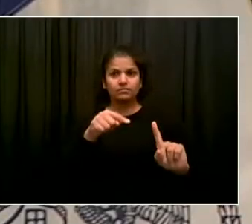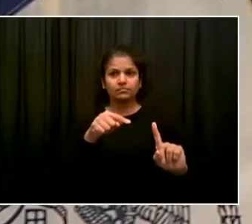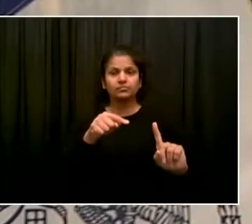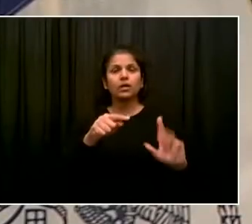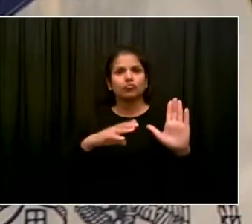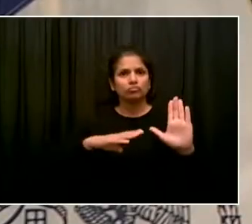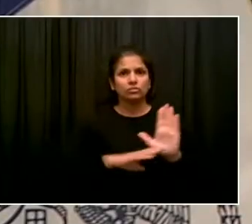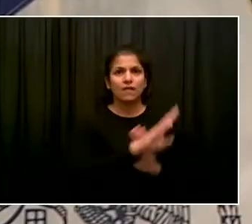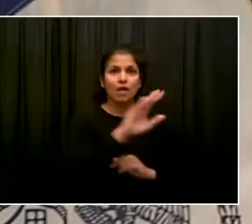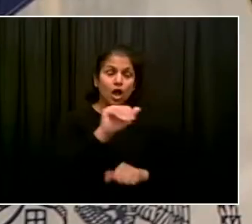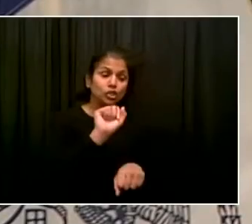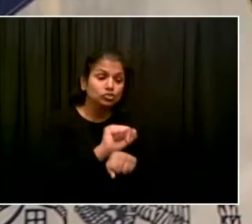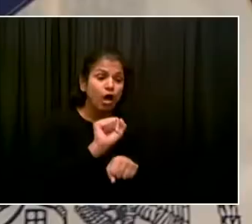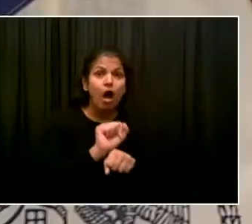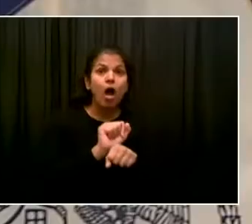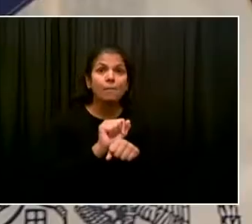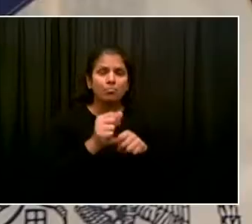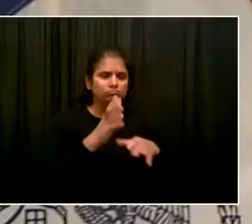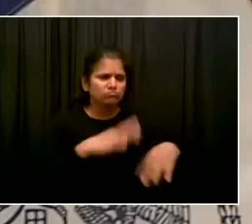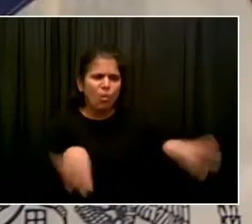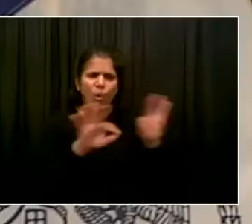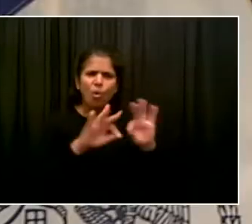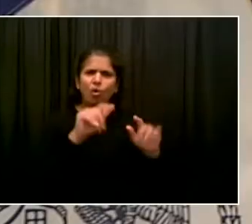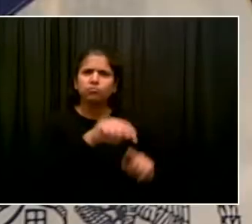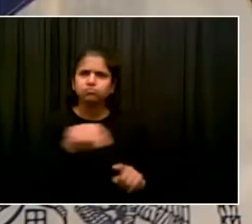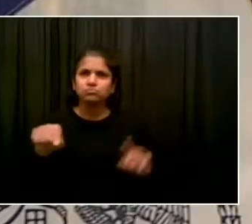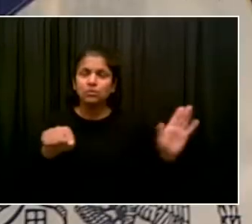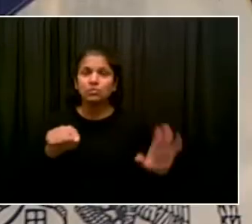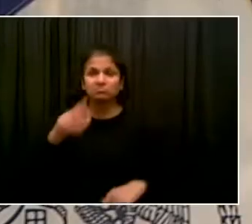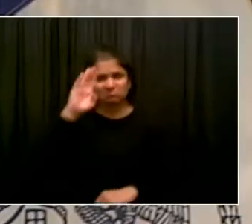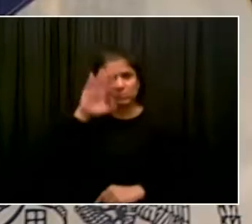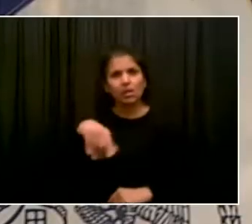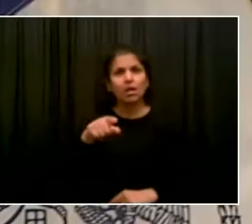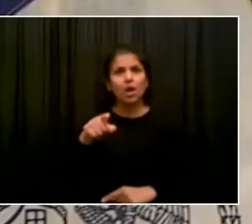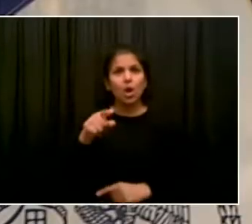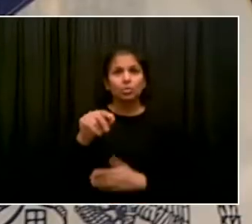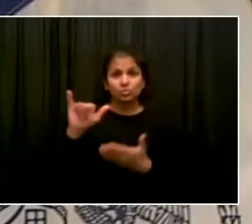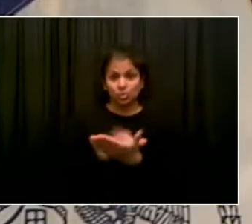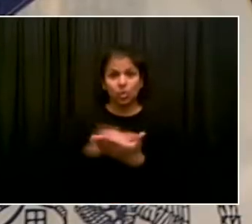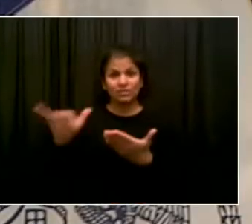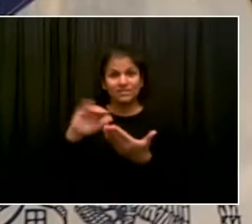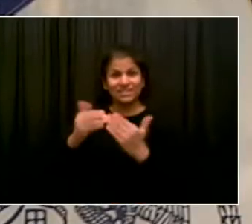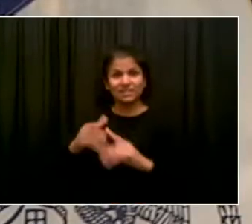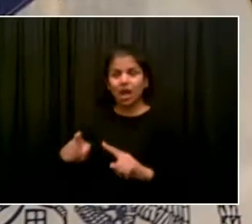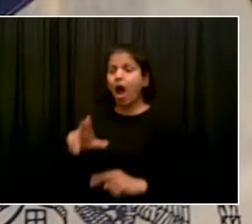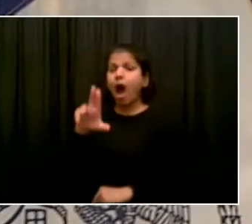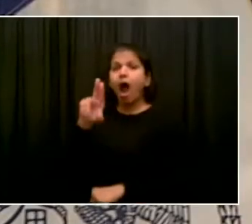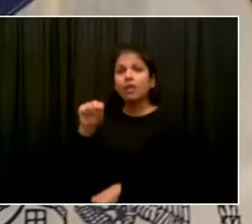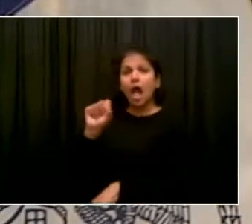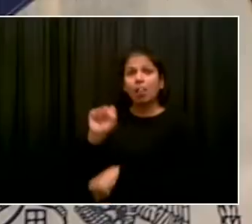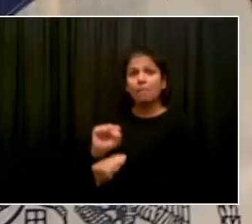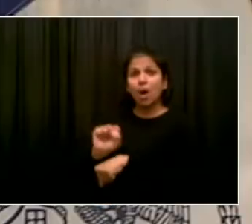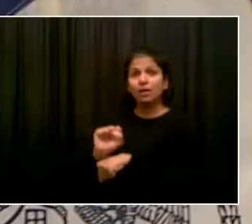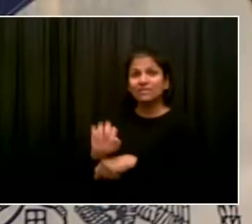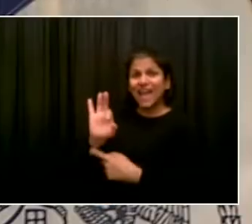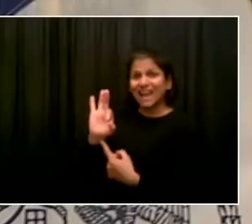CITY'S COME BACK IN A BIG PART OF THAT ARE JOBS. WHY DO YOU THINK THE CITY'S UNEMPLOYMENT